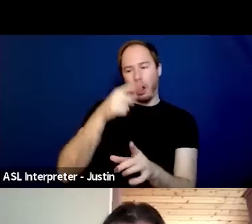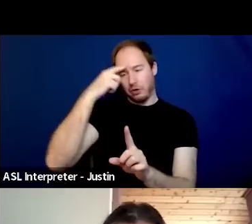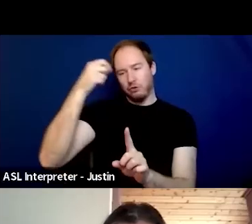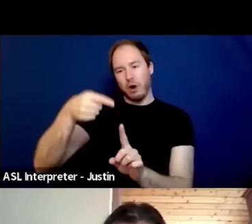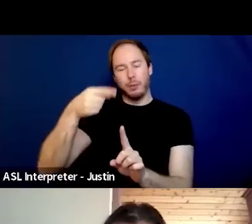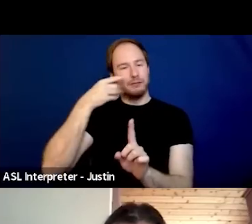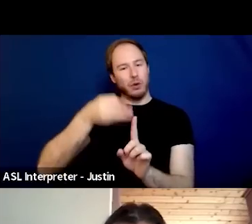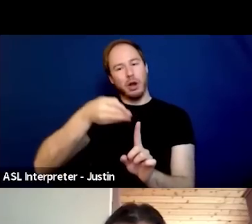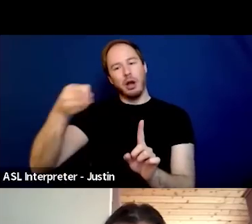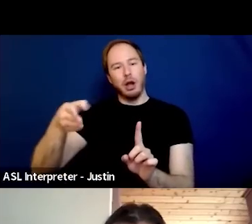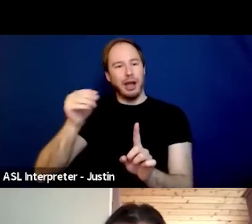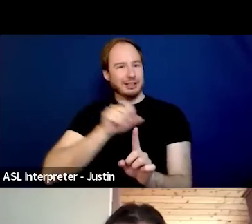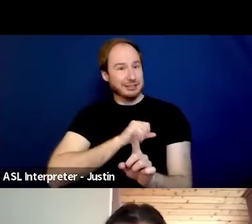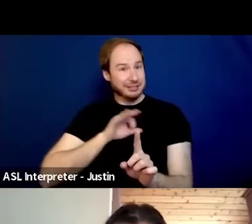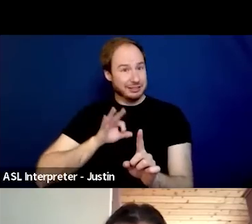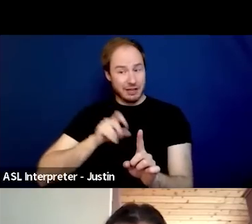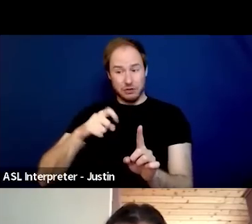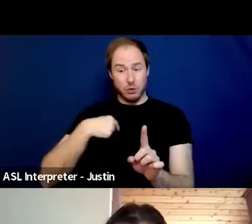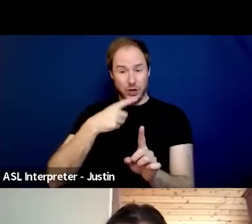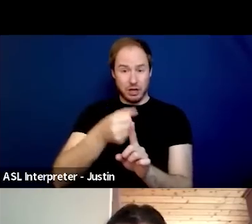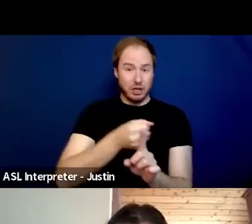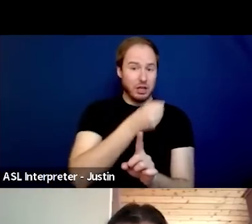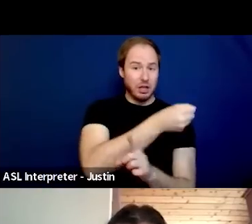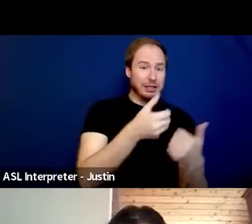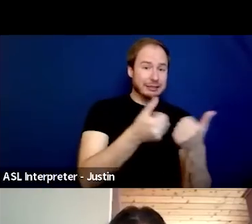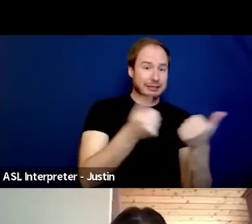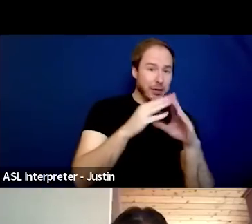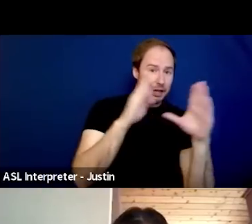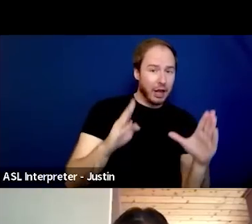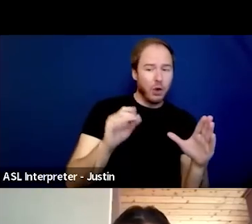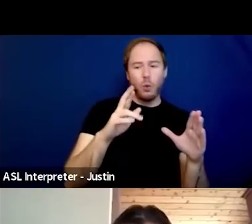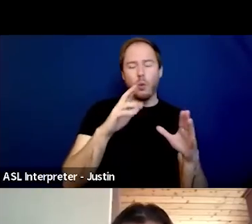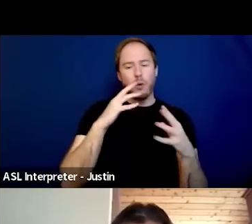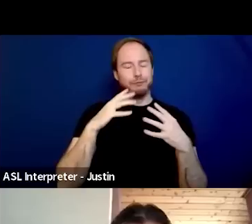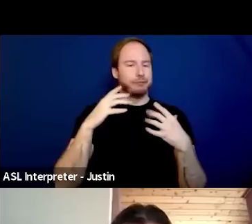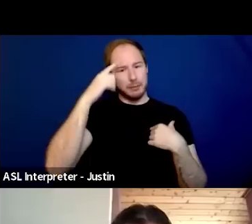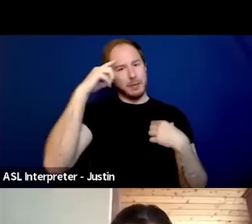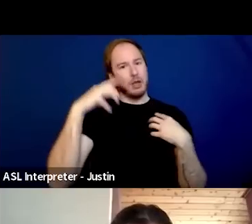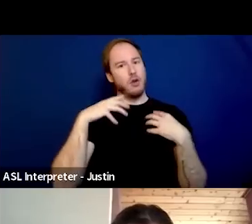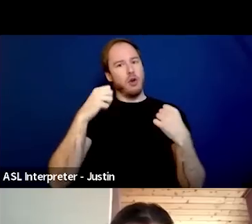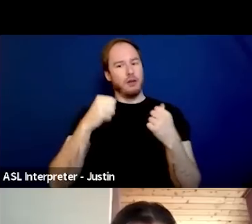Should we think about housing separately? What about recovery-based housing? So just thinking about kind of overall,